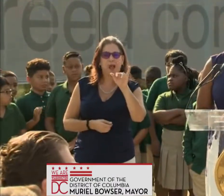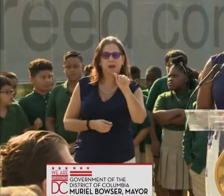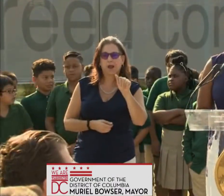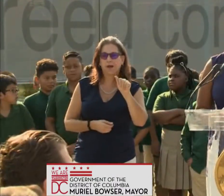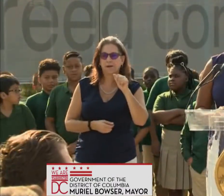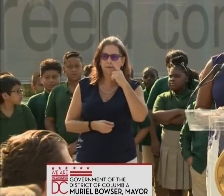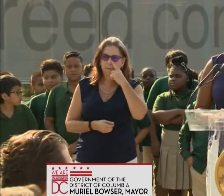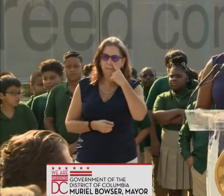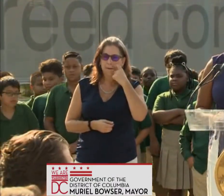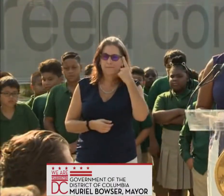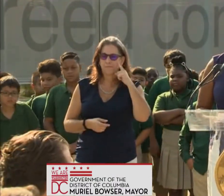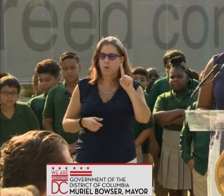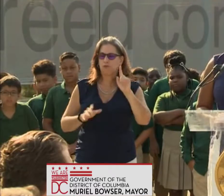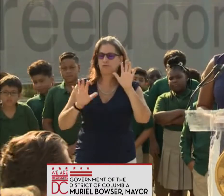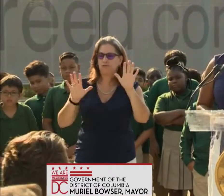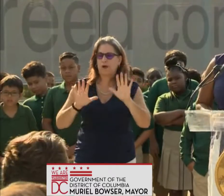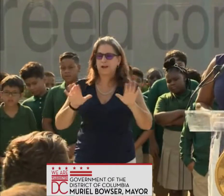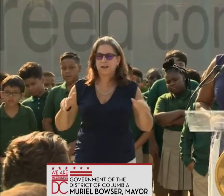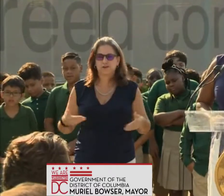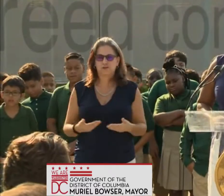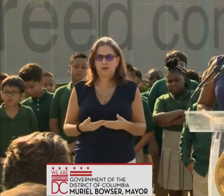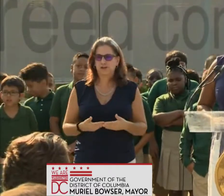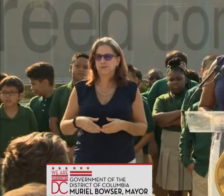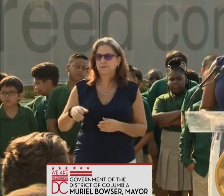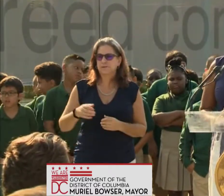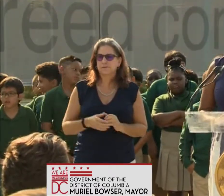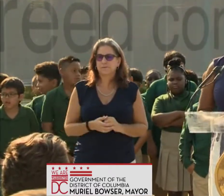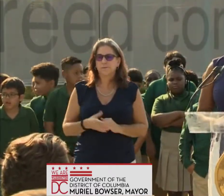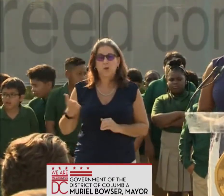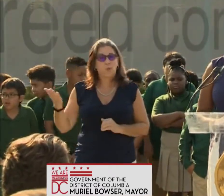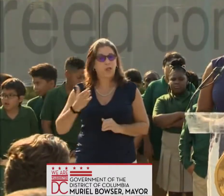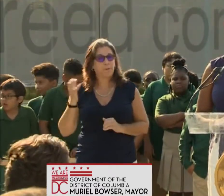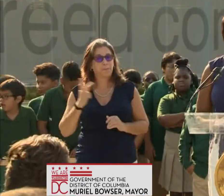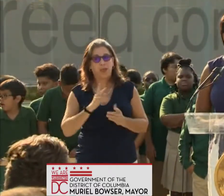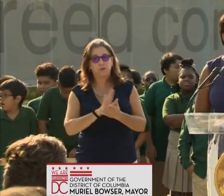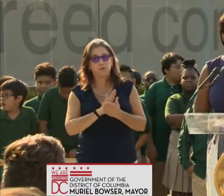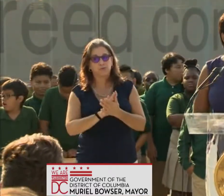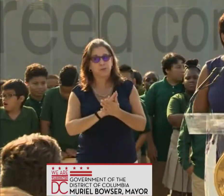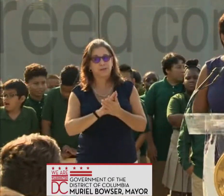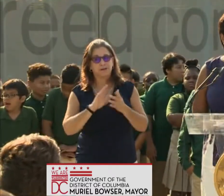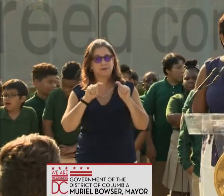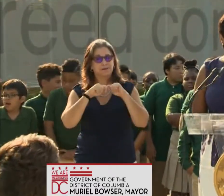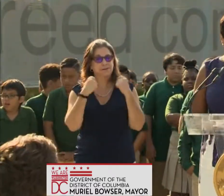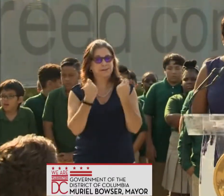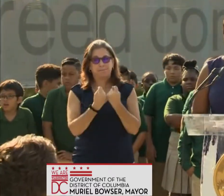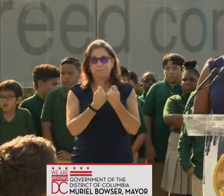school to our entire team who has been working feverishly to get ready for our